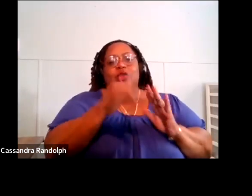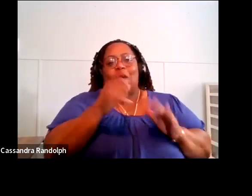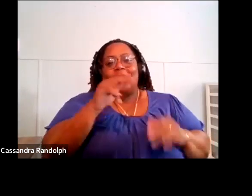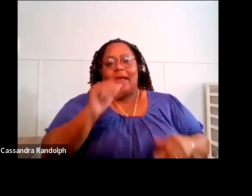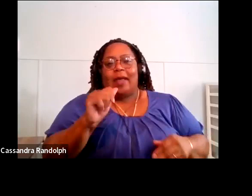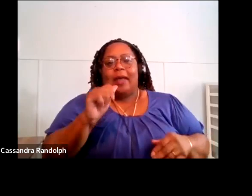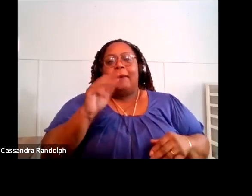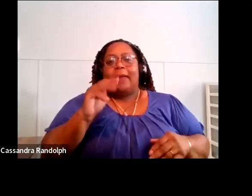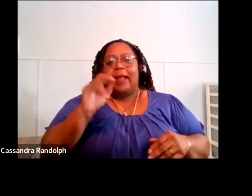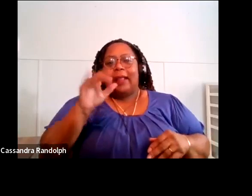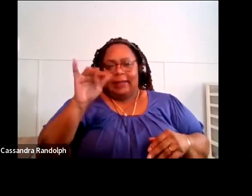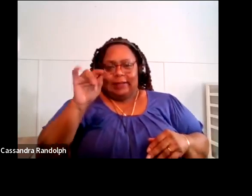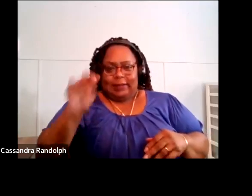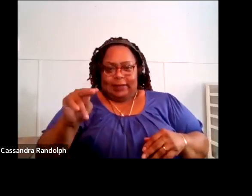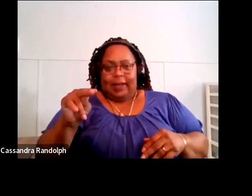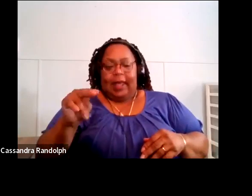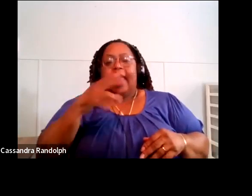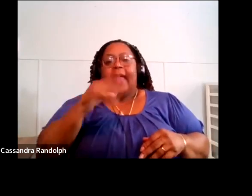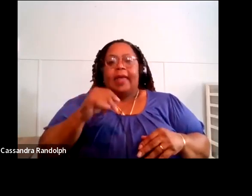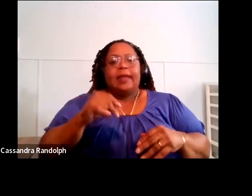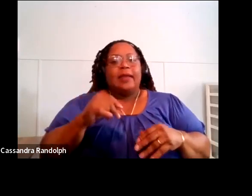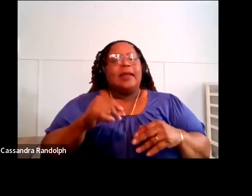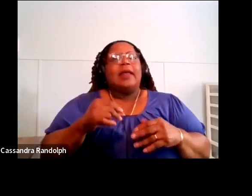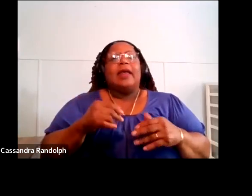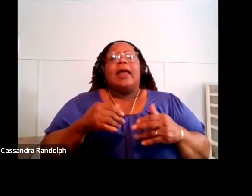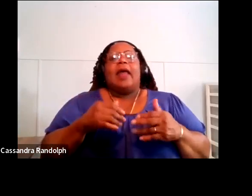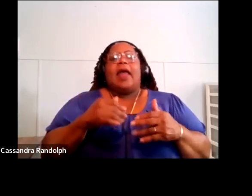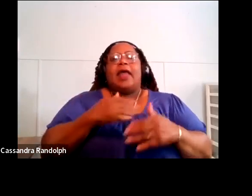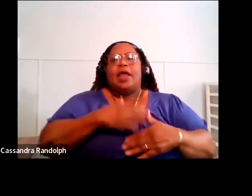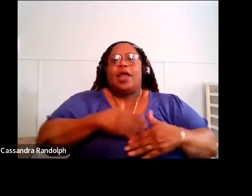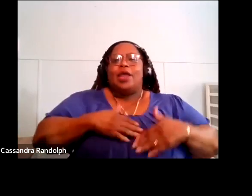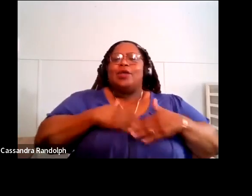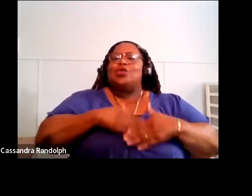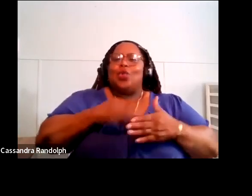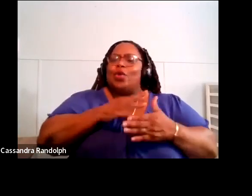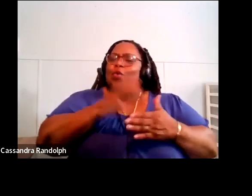again we want to thank our ASL interpreter colleagues we want to thank the organizers for